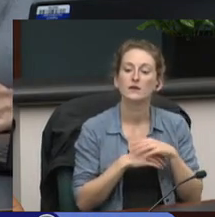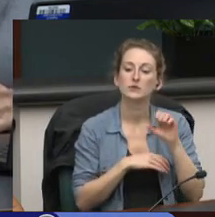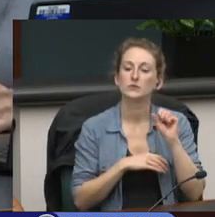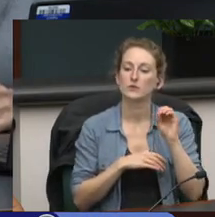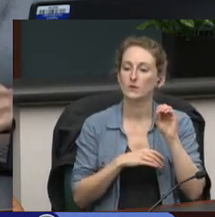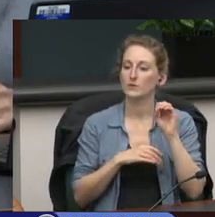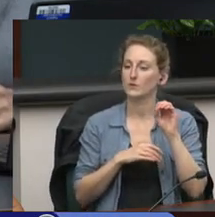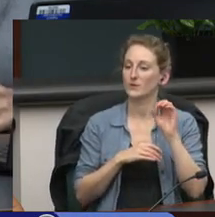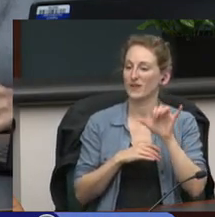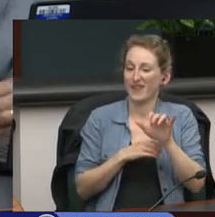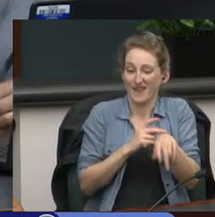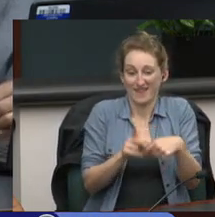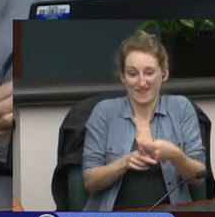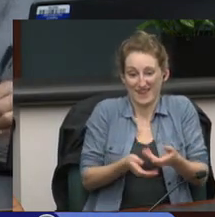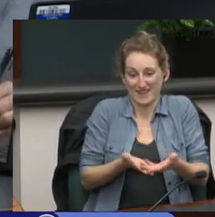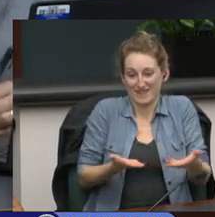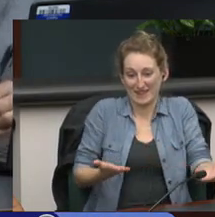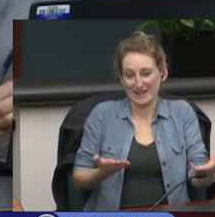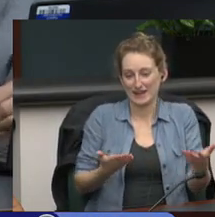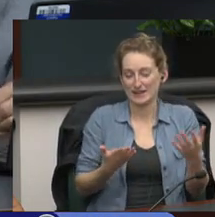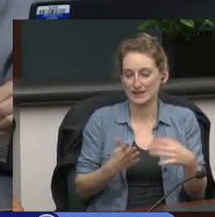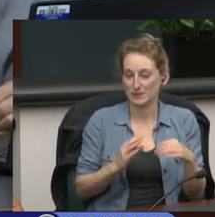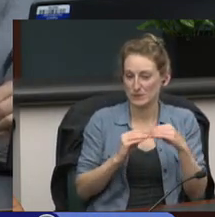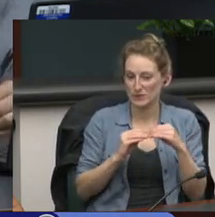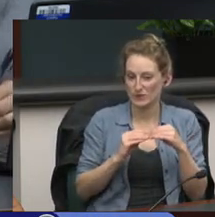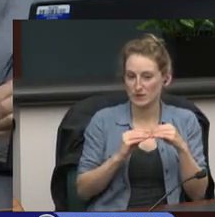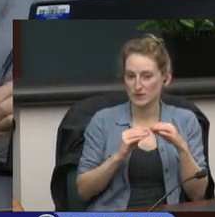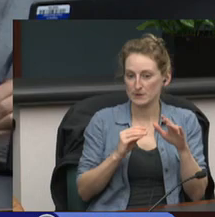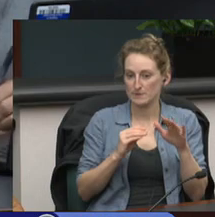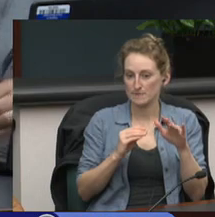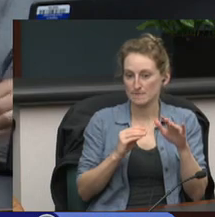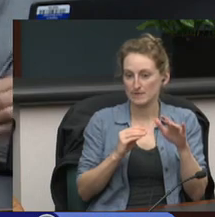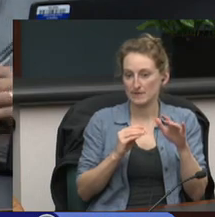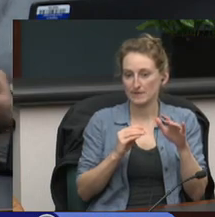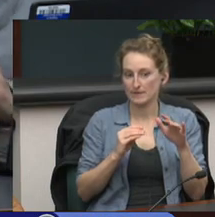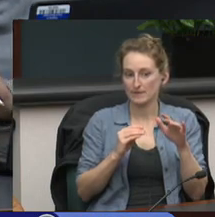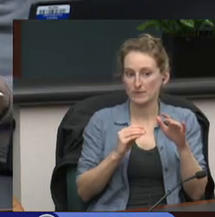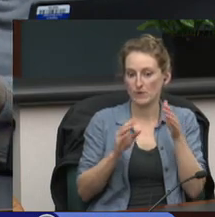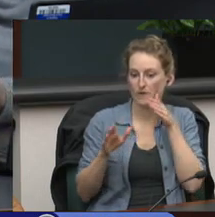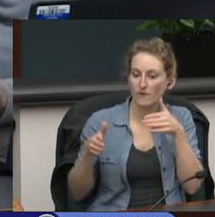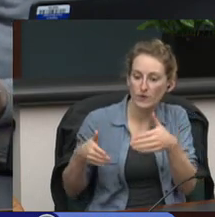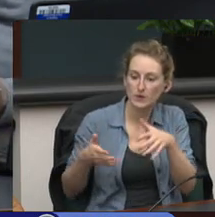are directed towards your excuse and residential and not your commercial that